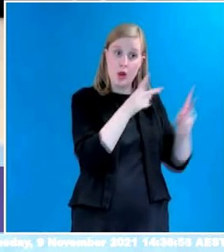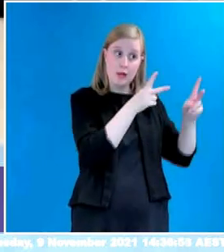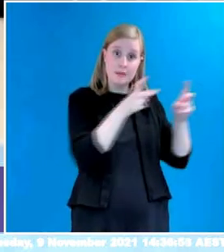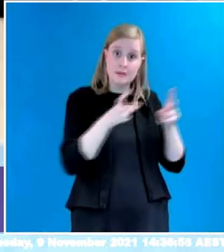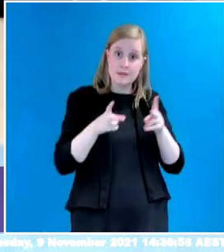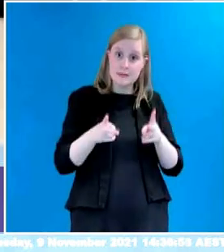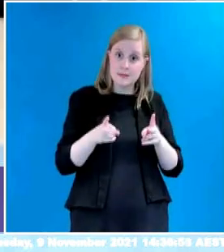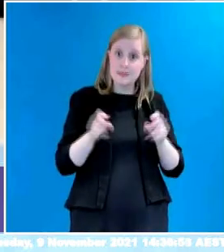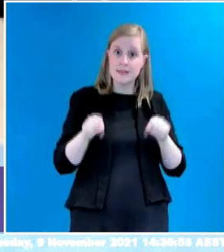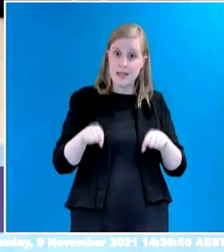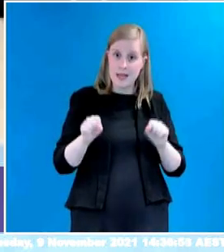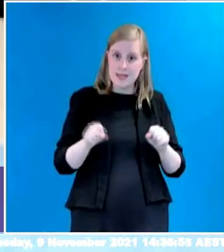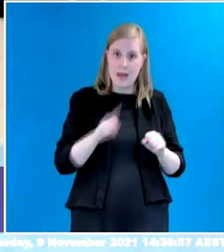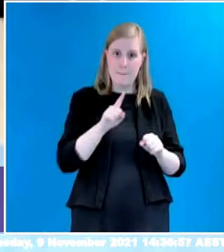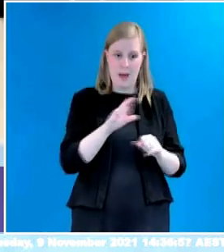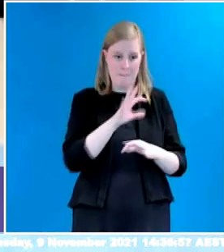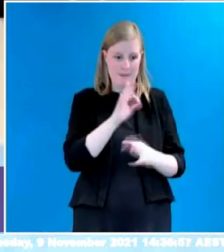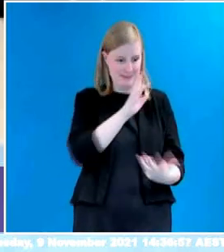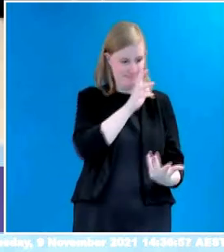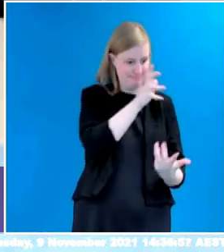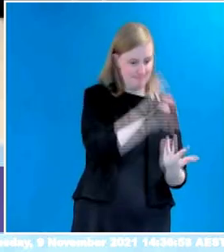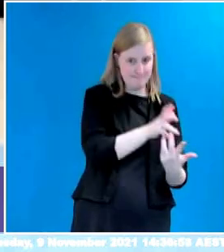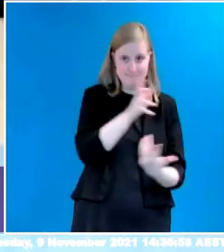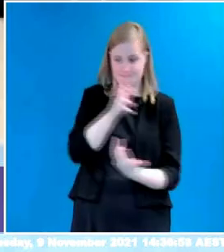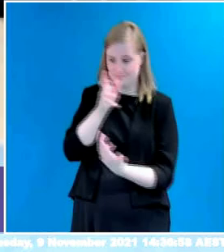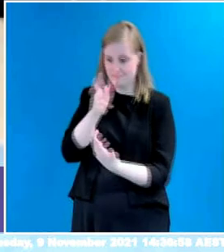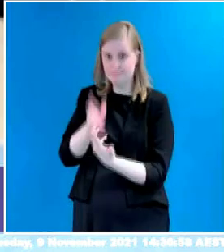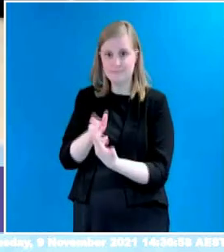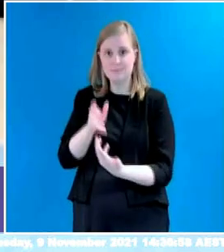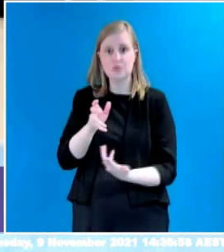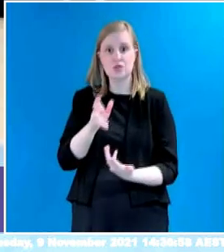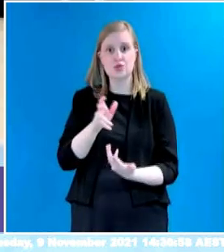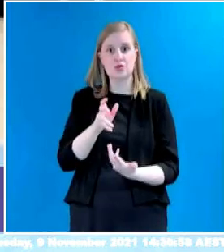provision, through the Racial Discrimination Act.